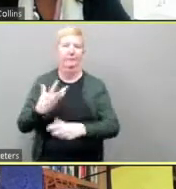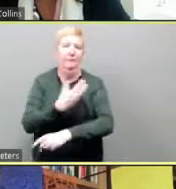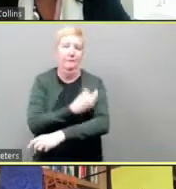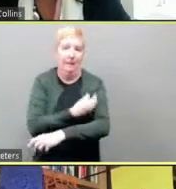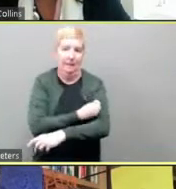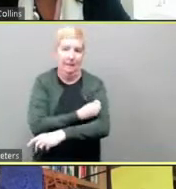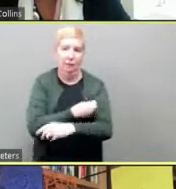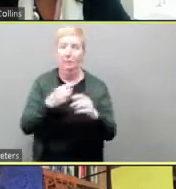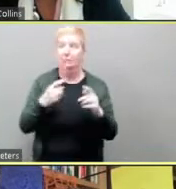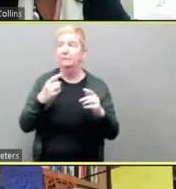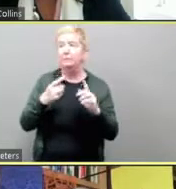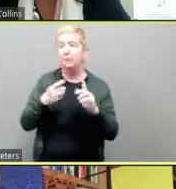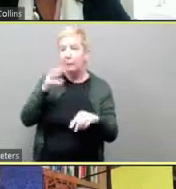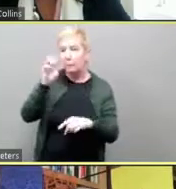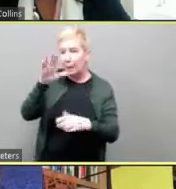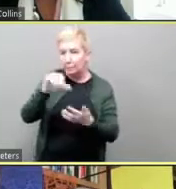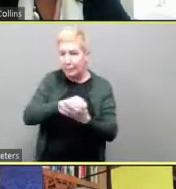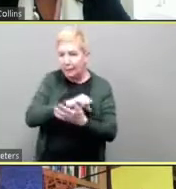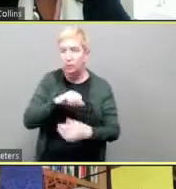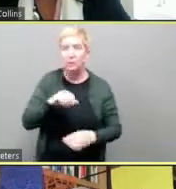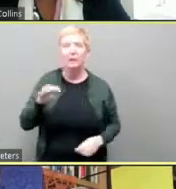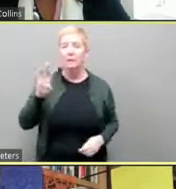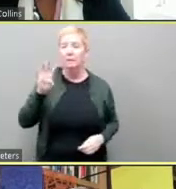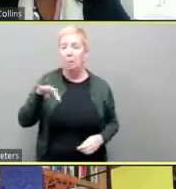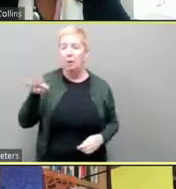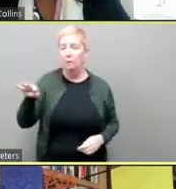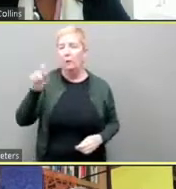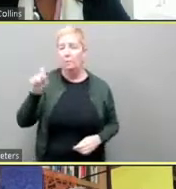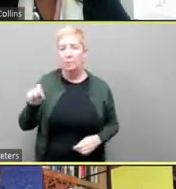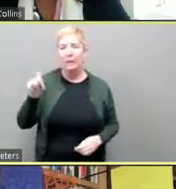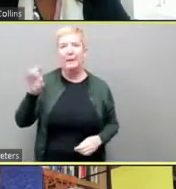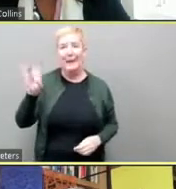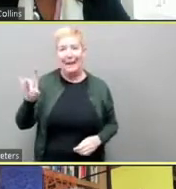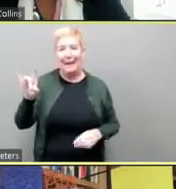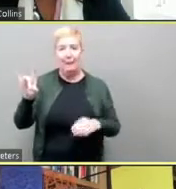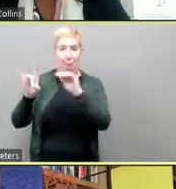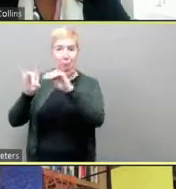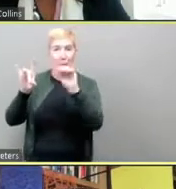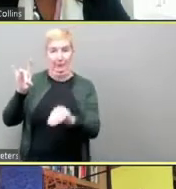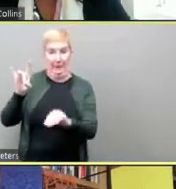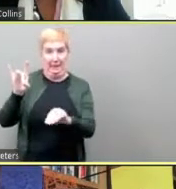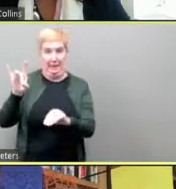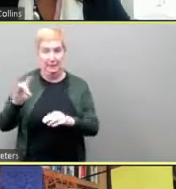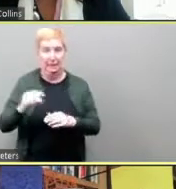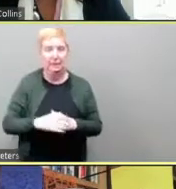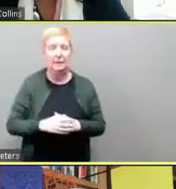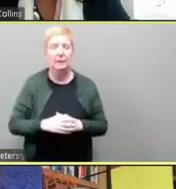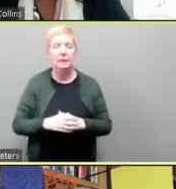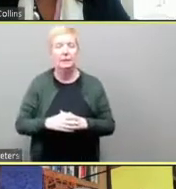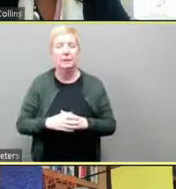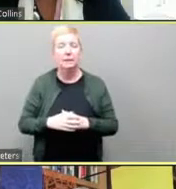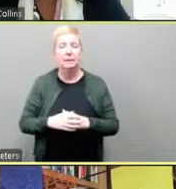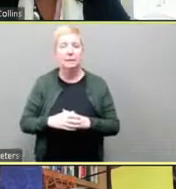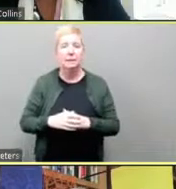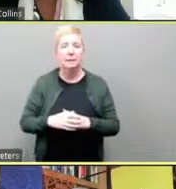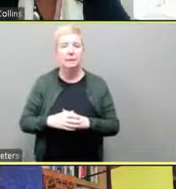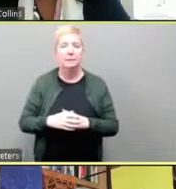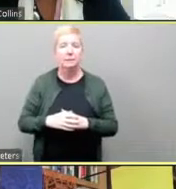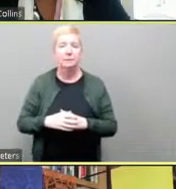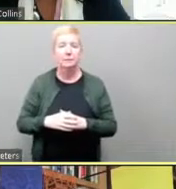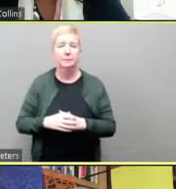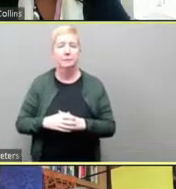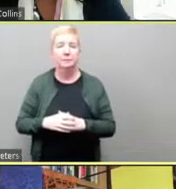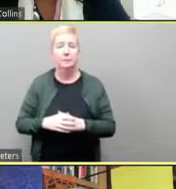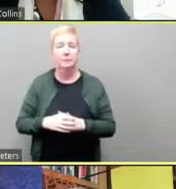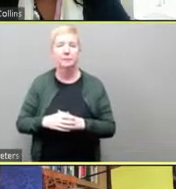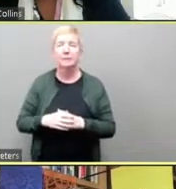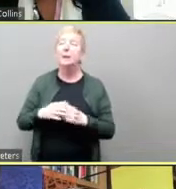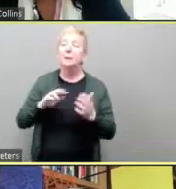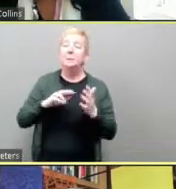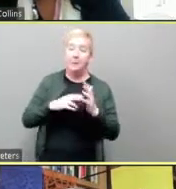Today, we're at 44.8%. This uh we are taking the number of people 16 and over